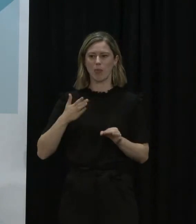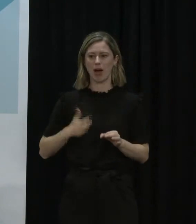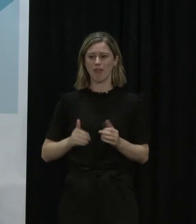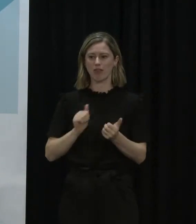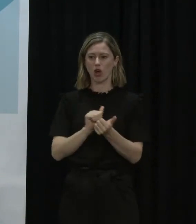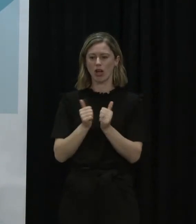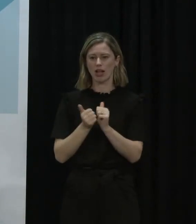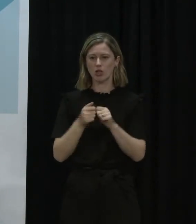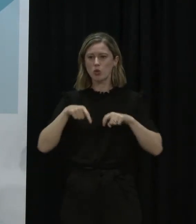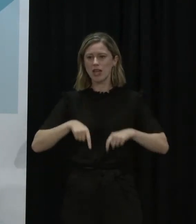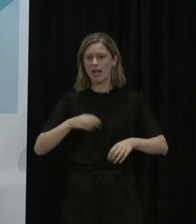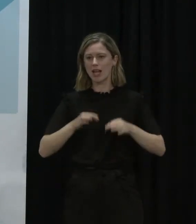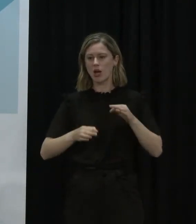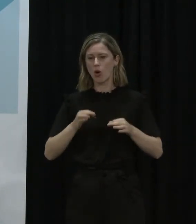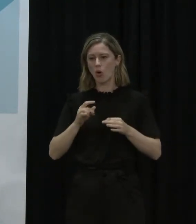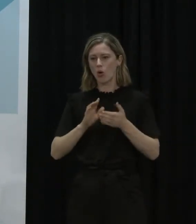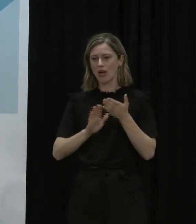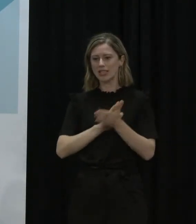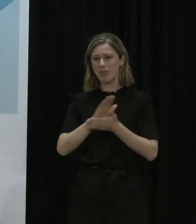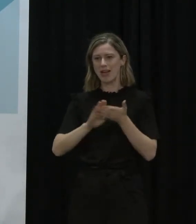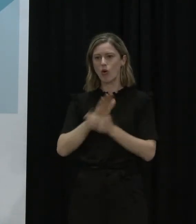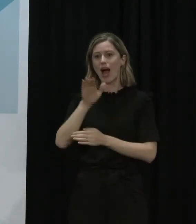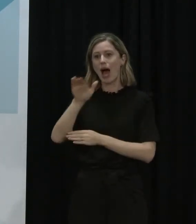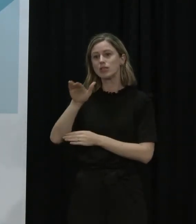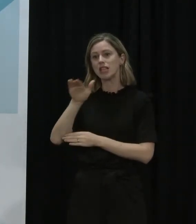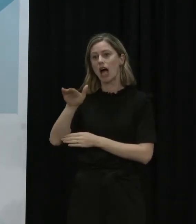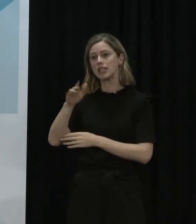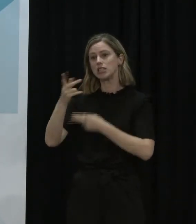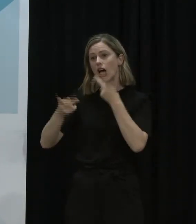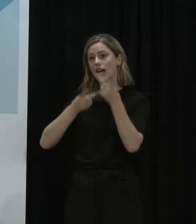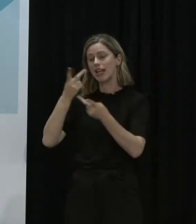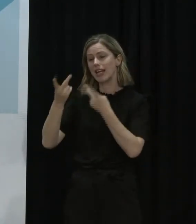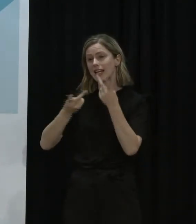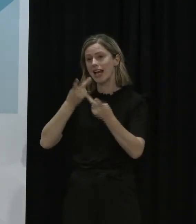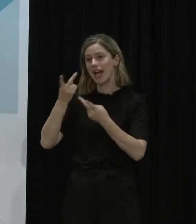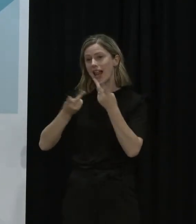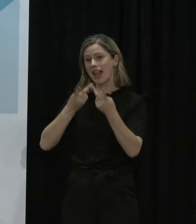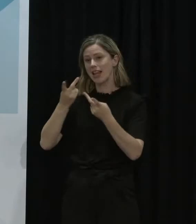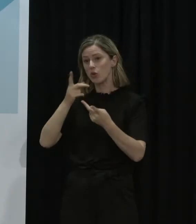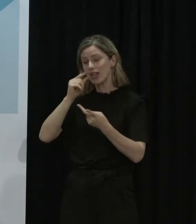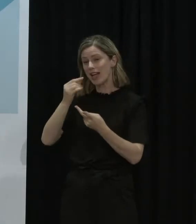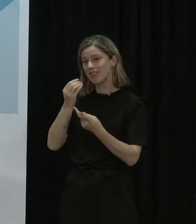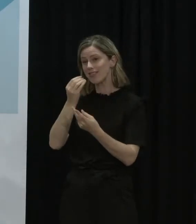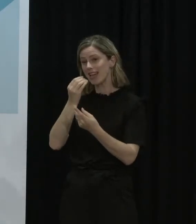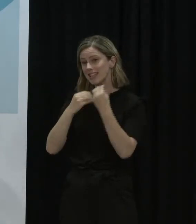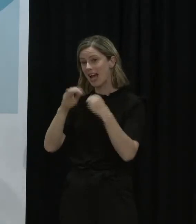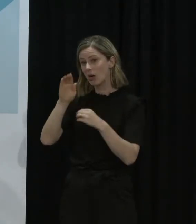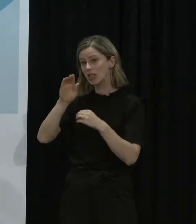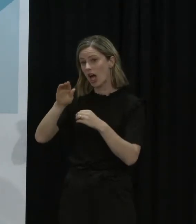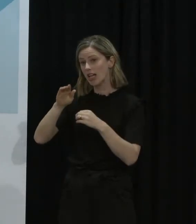something in it for everyone. Lsht Jason, last one. That was actually mine but I